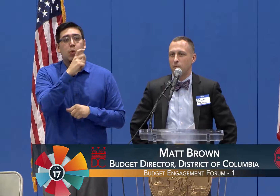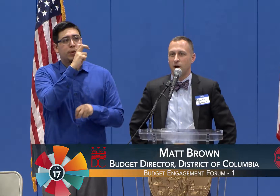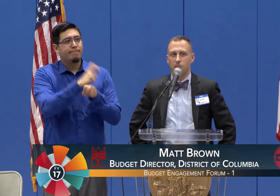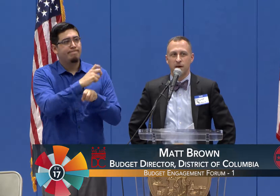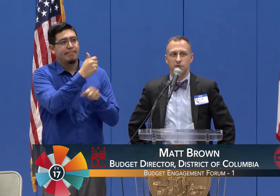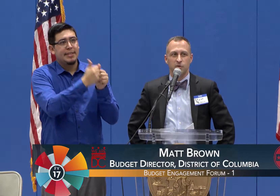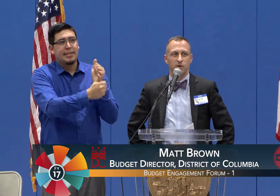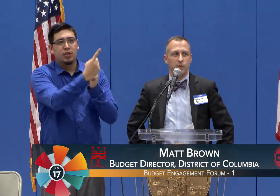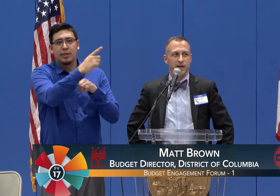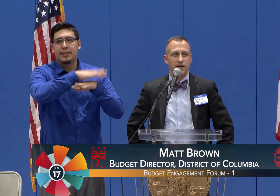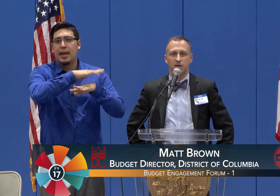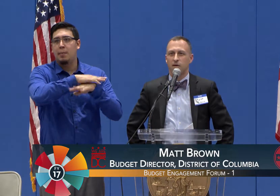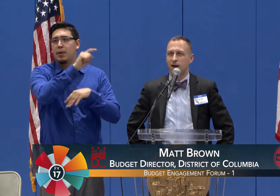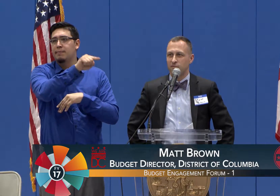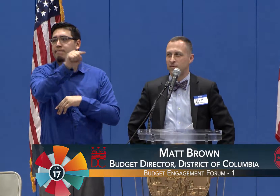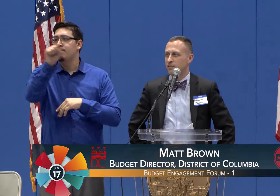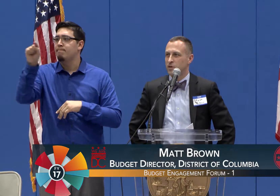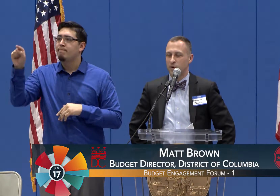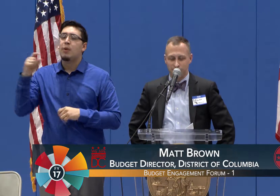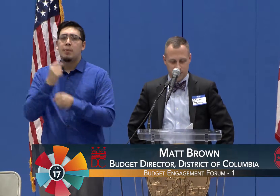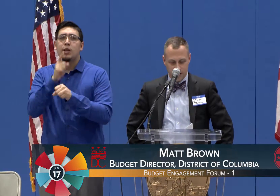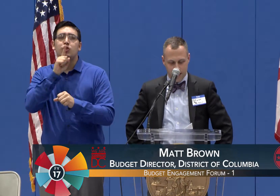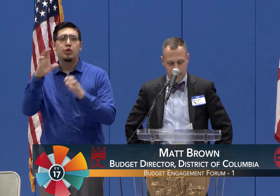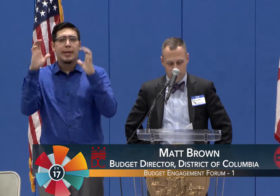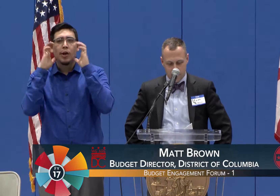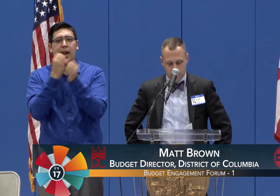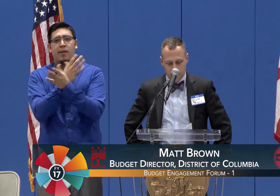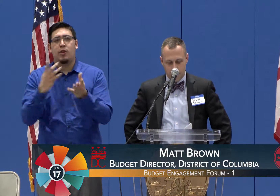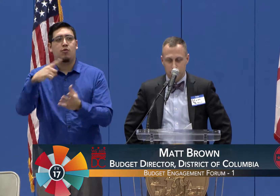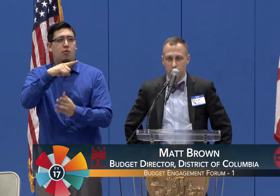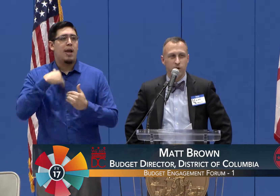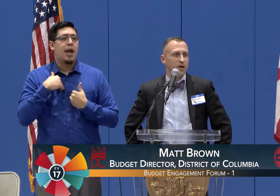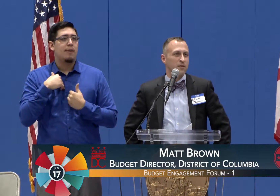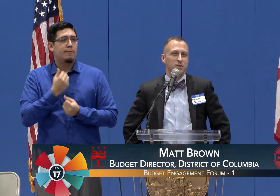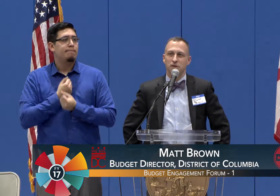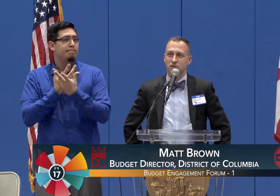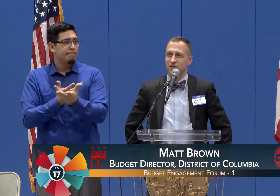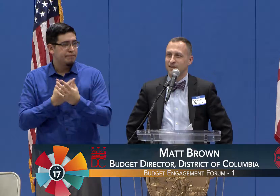AND WILL HELP MAKE SURE THAT WE HEAR EVERYTHING THAT YOU HAVE TO SAY. WE ALL KNOW THAT THE DISTRICT IS